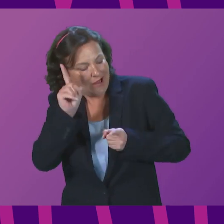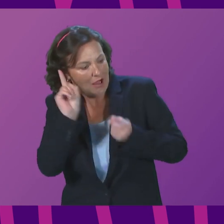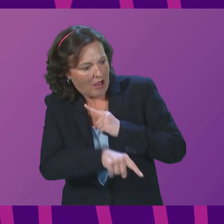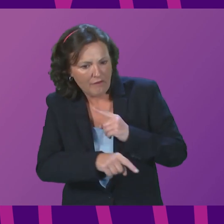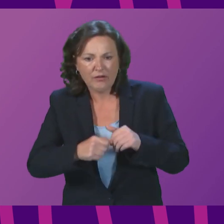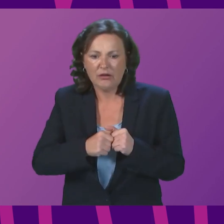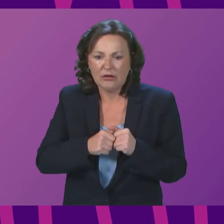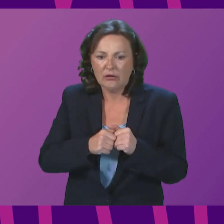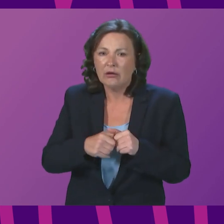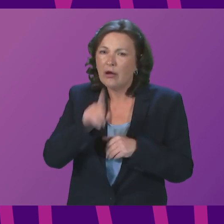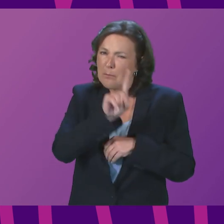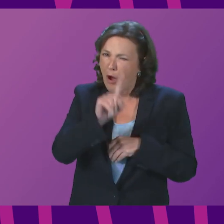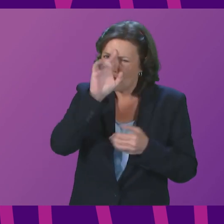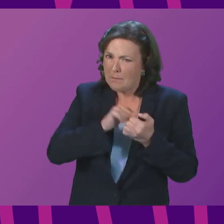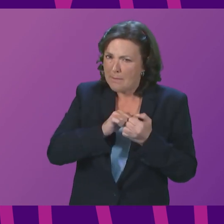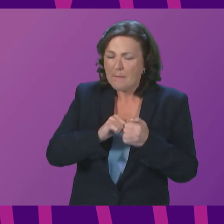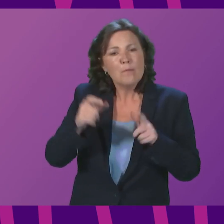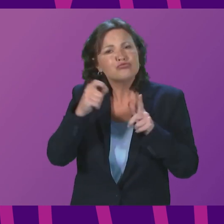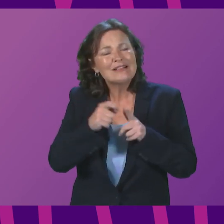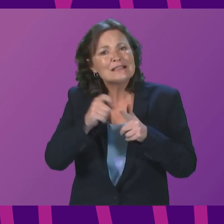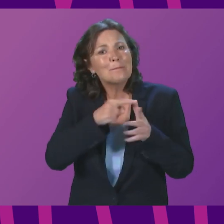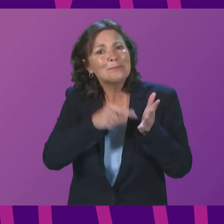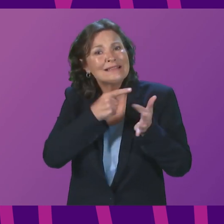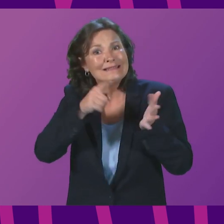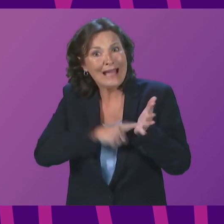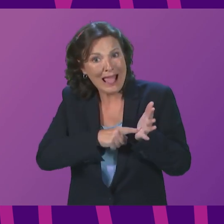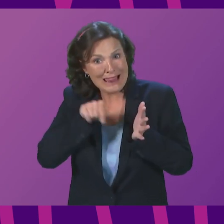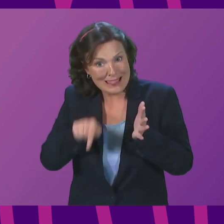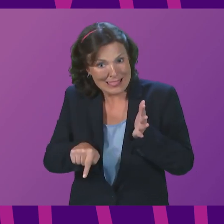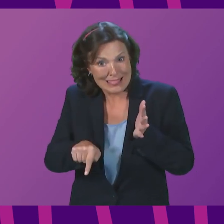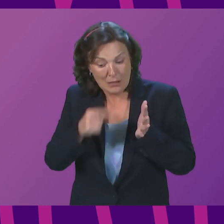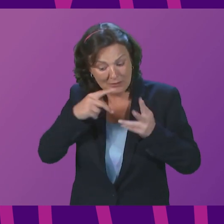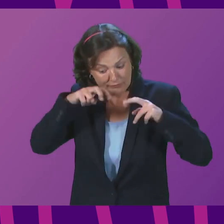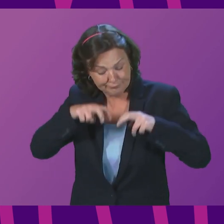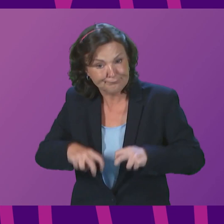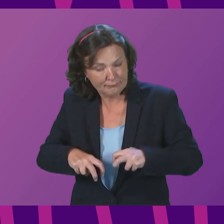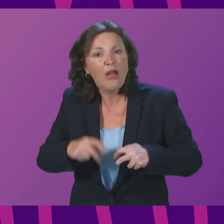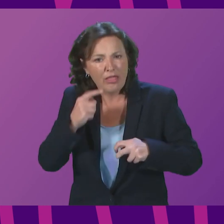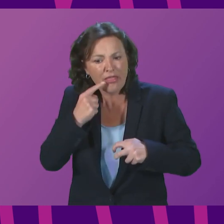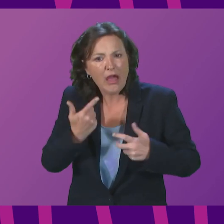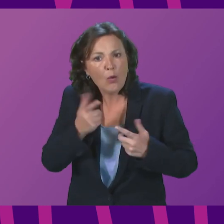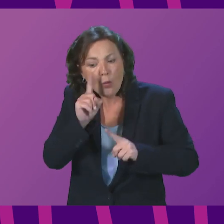Those investigations were made public, and the outcome of the investigation into Patrick Grady was made public by the UK Parliament.